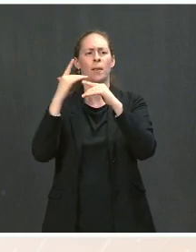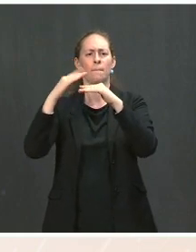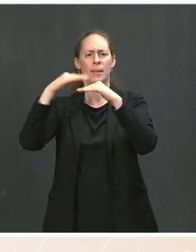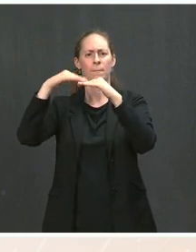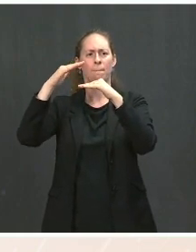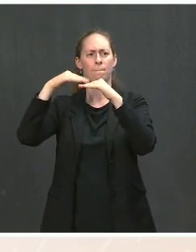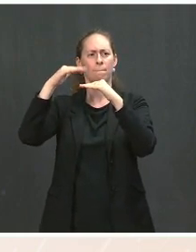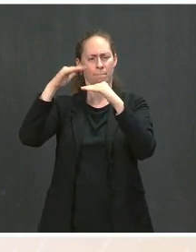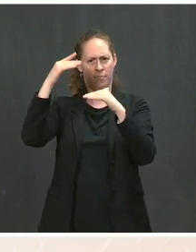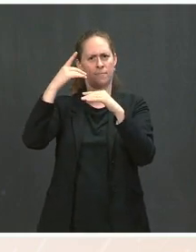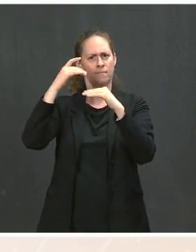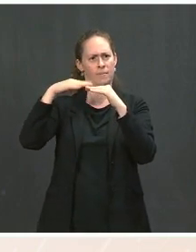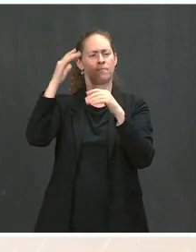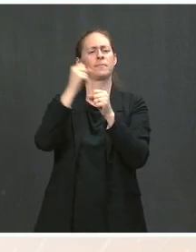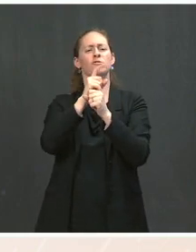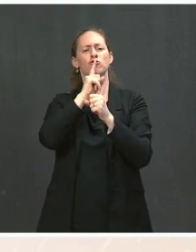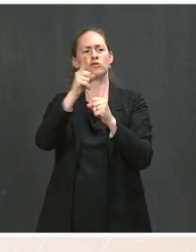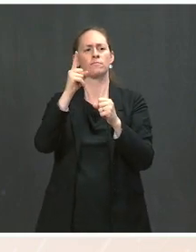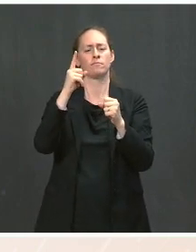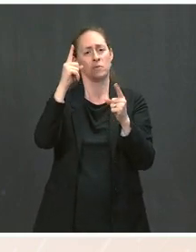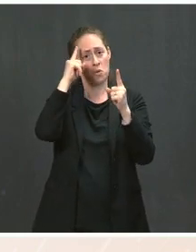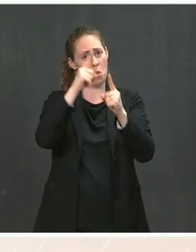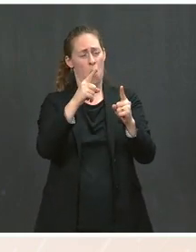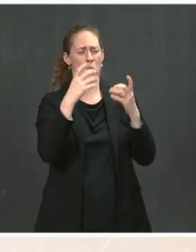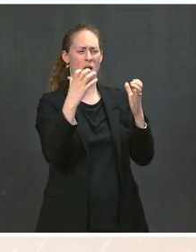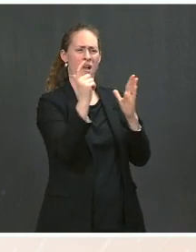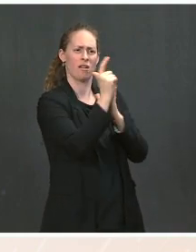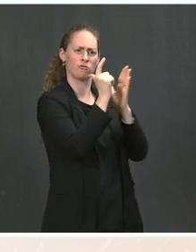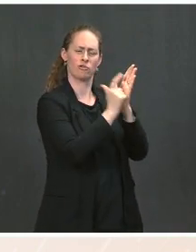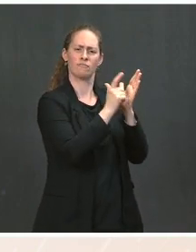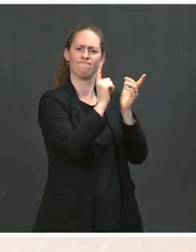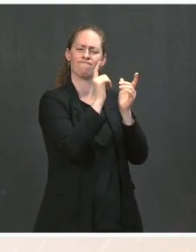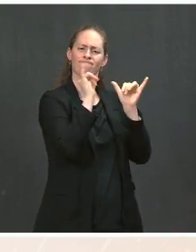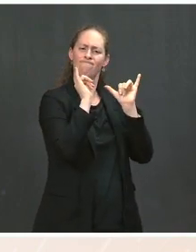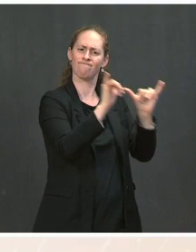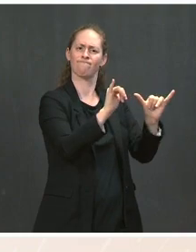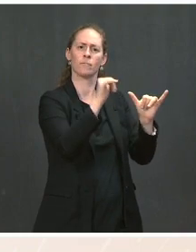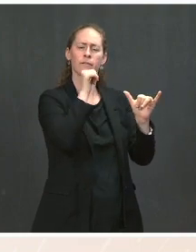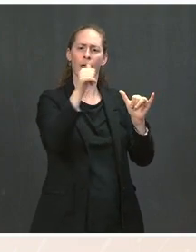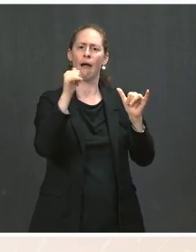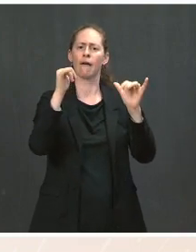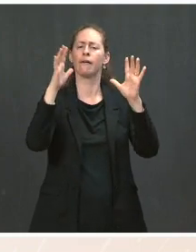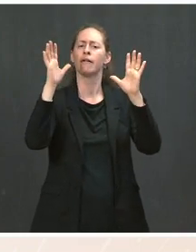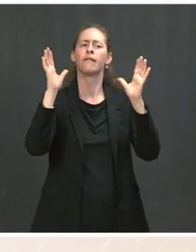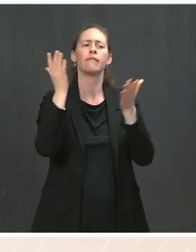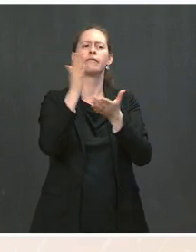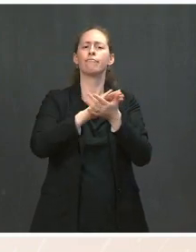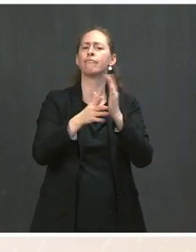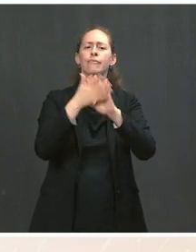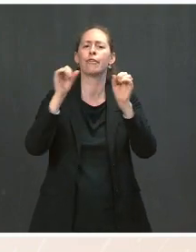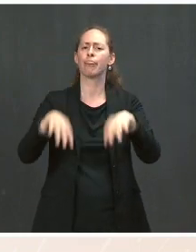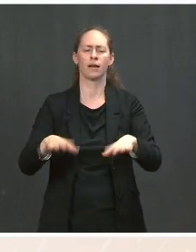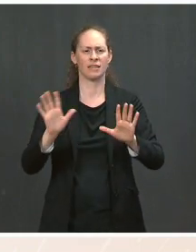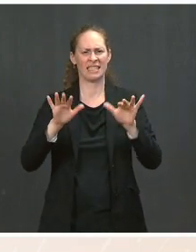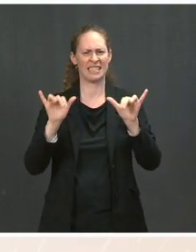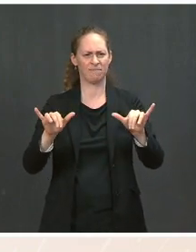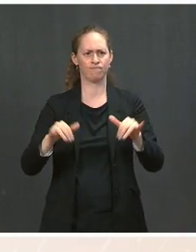and recognize the role that fentanyl plays. Go ahead, Ayesha. The Press: Thanks.